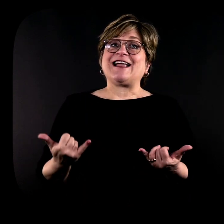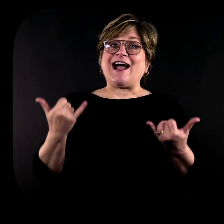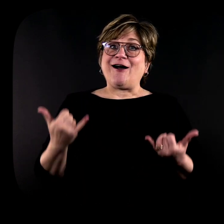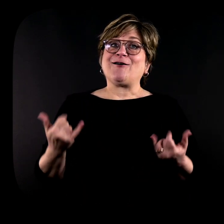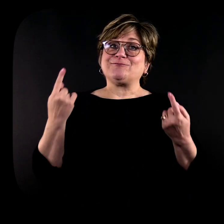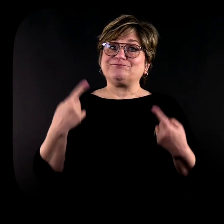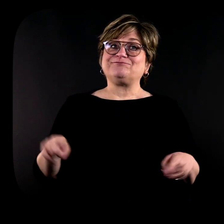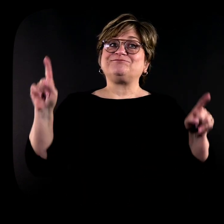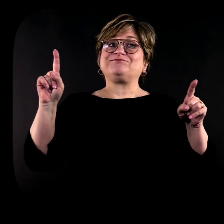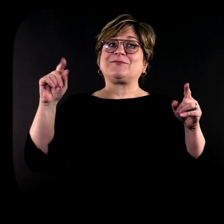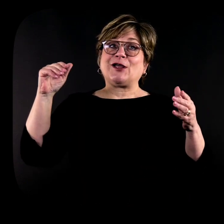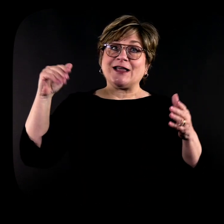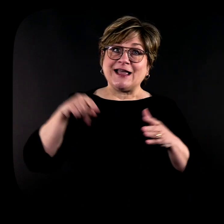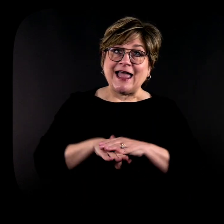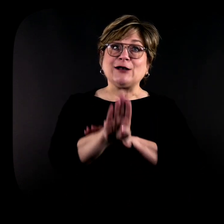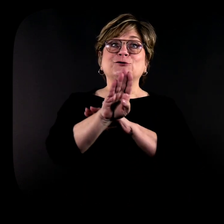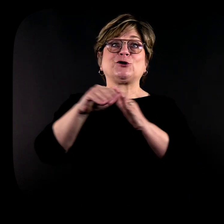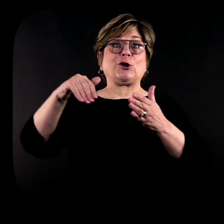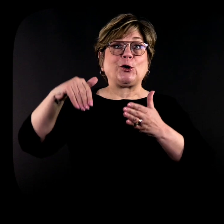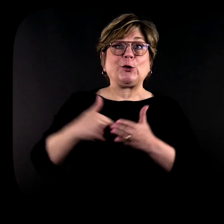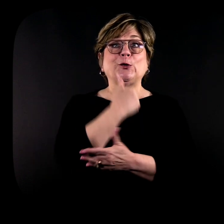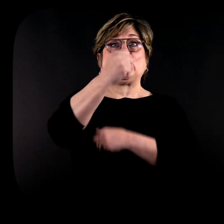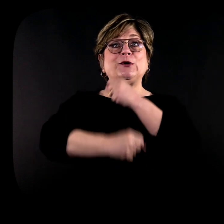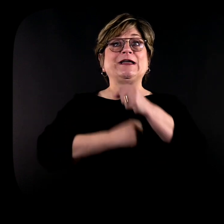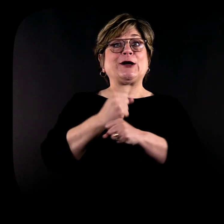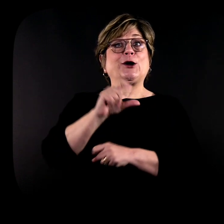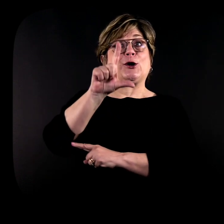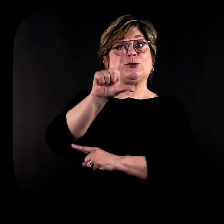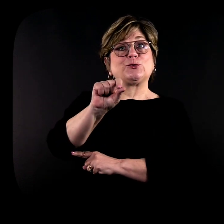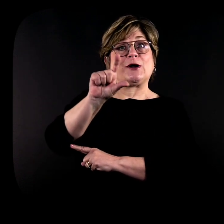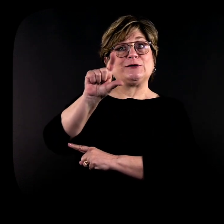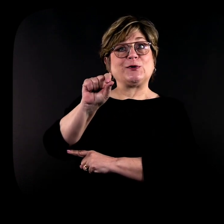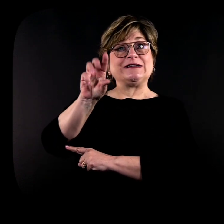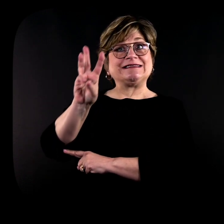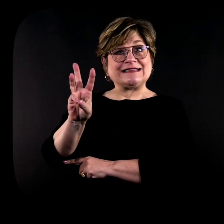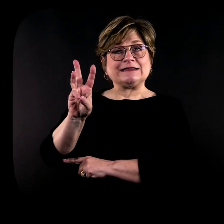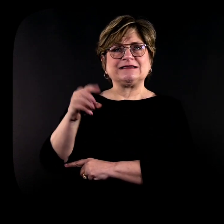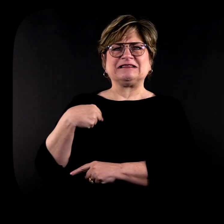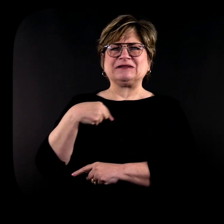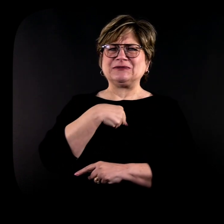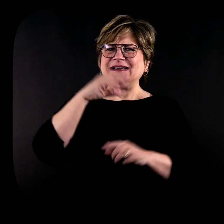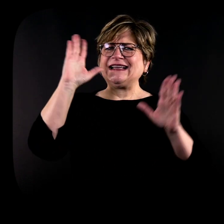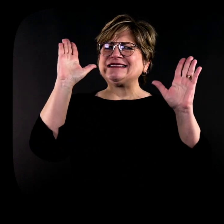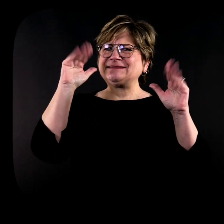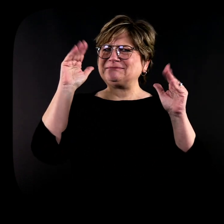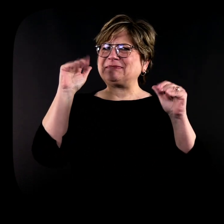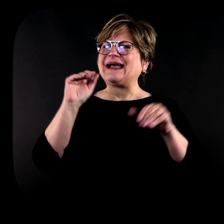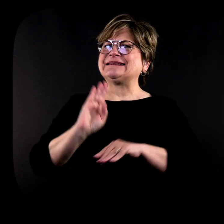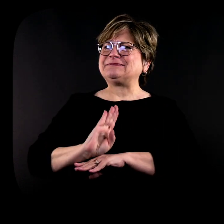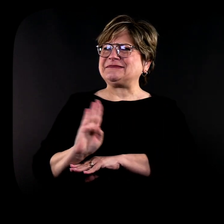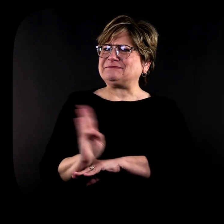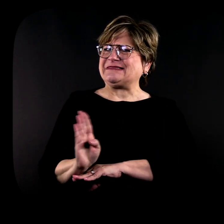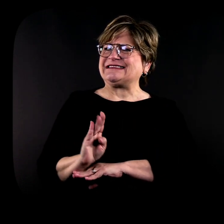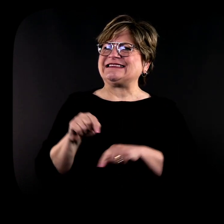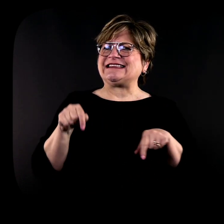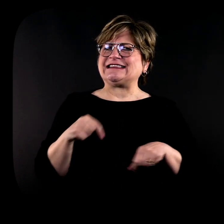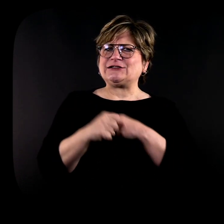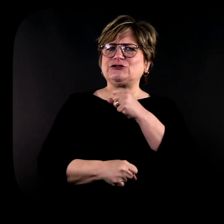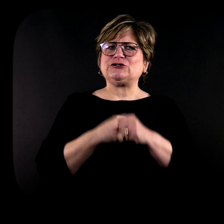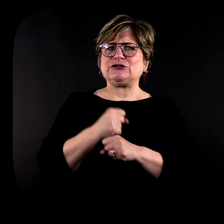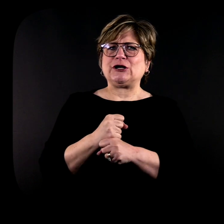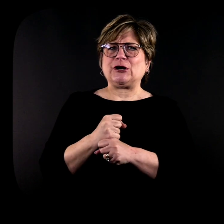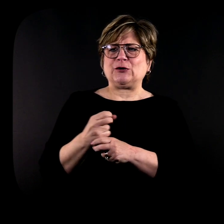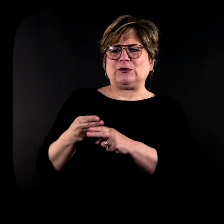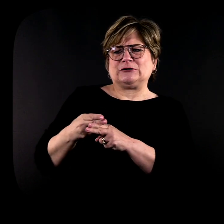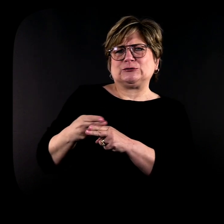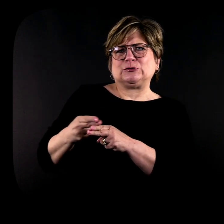We have now entered a new year, 2026. We expect to be busy this year with the